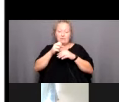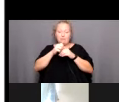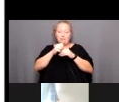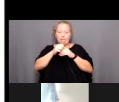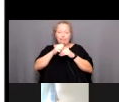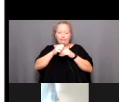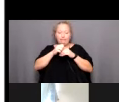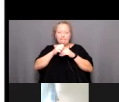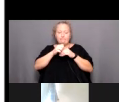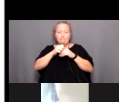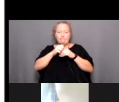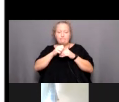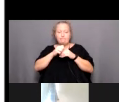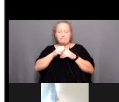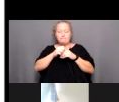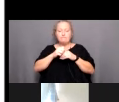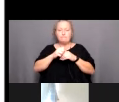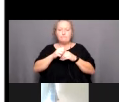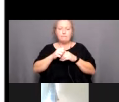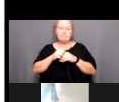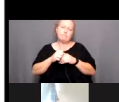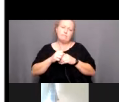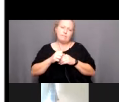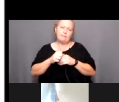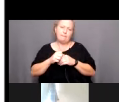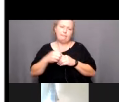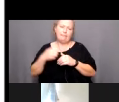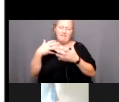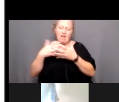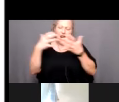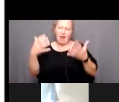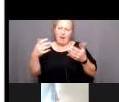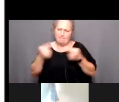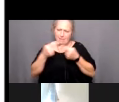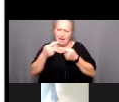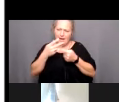that her blood was really hot because the temperature was really high. So